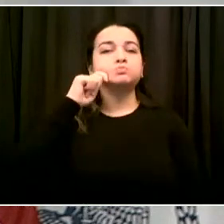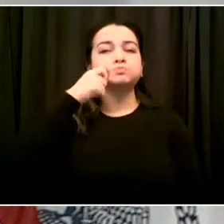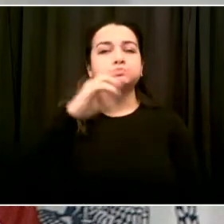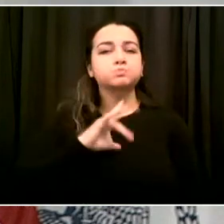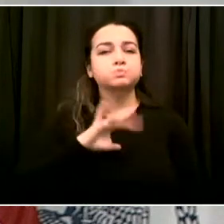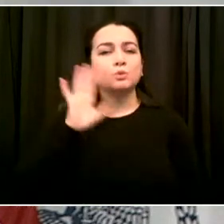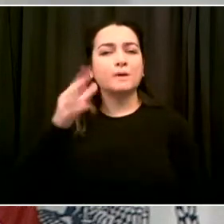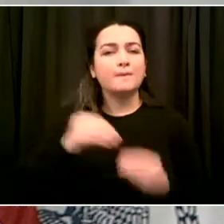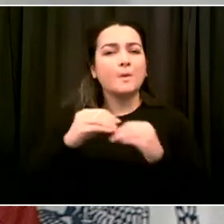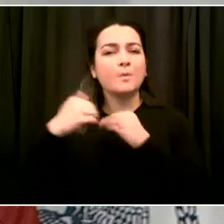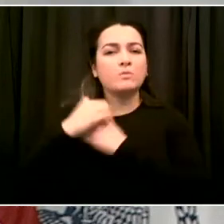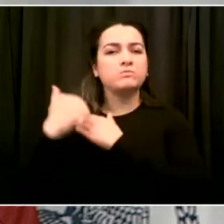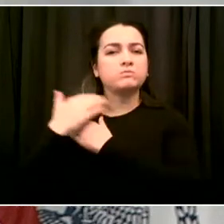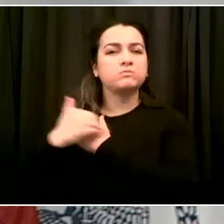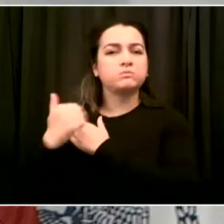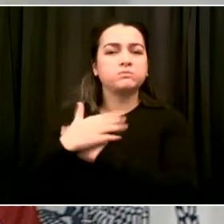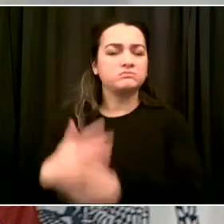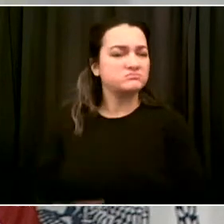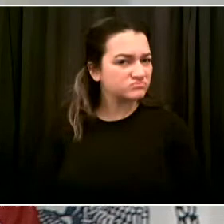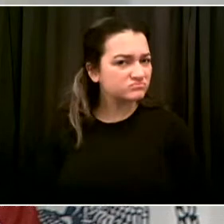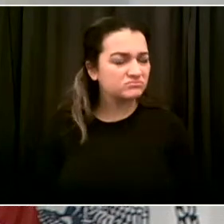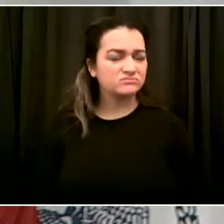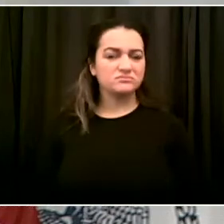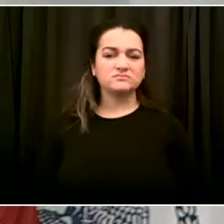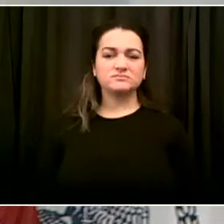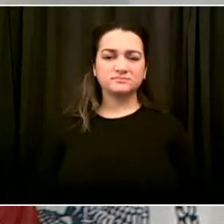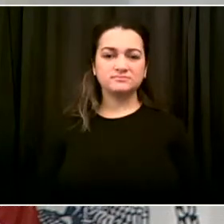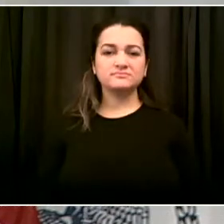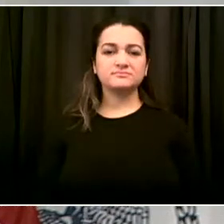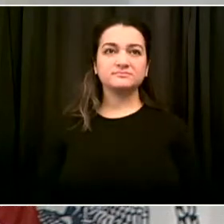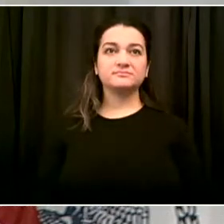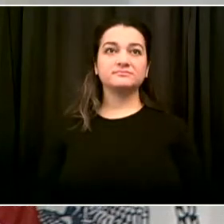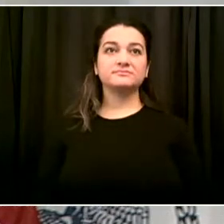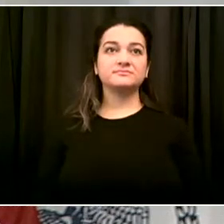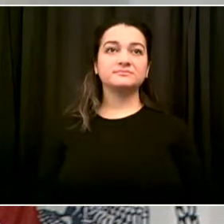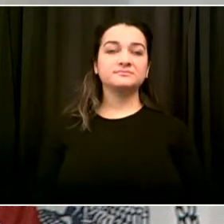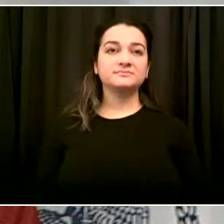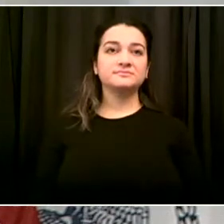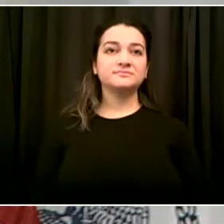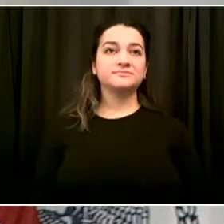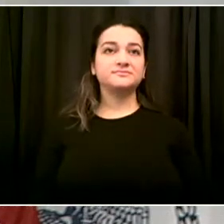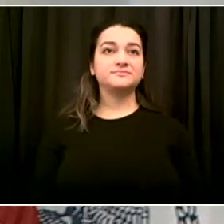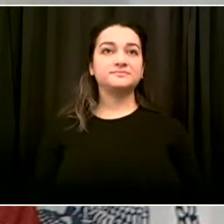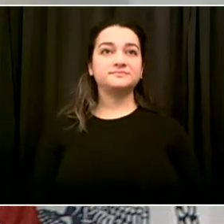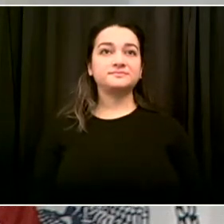CITY, ALL OOF THE COUNTRY, ANND